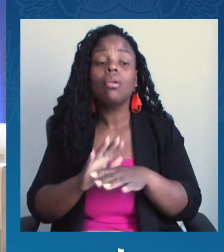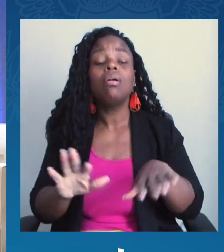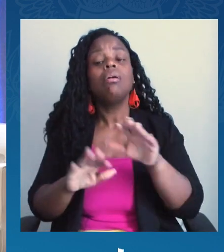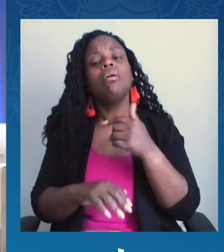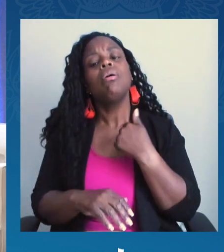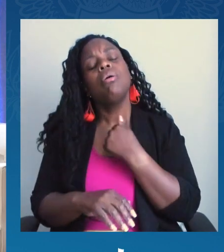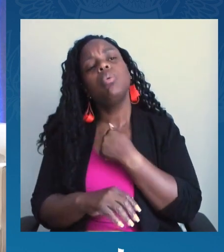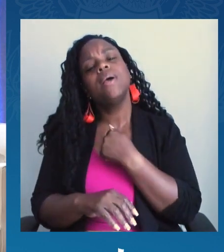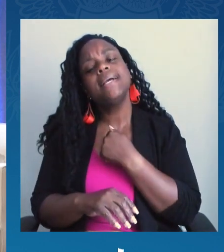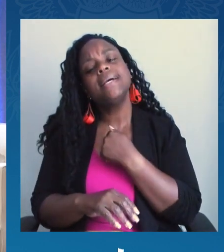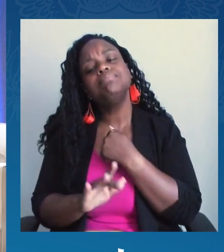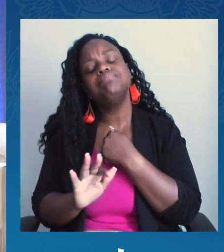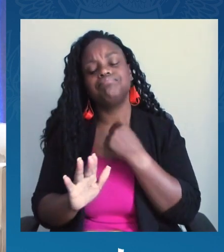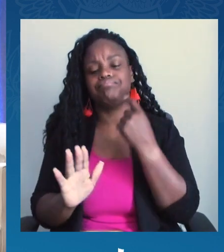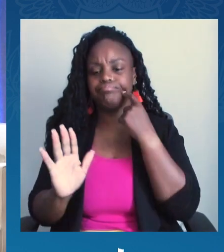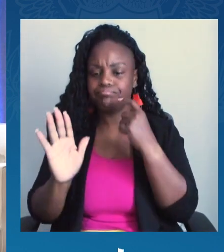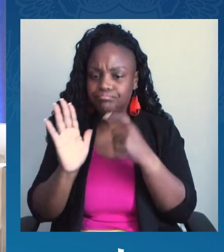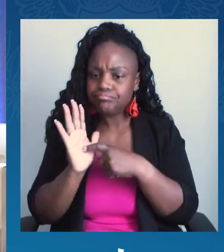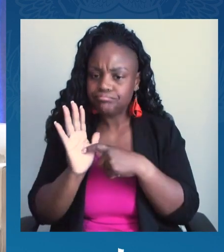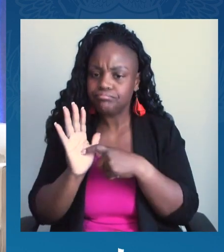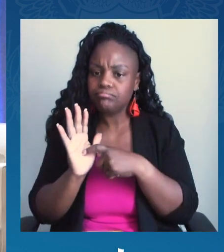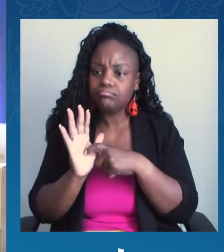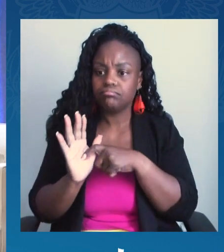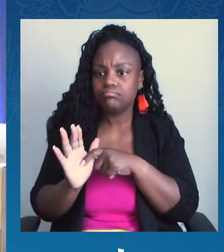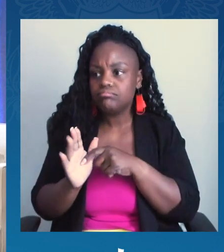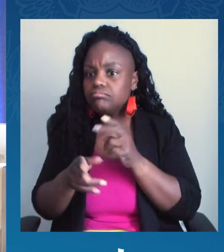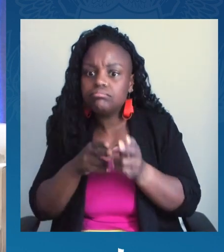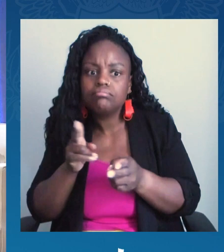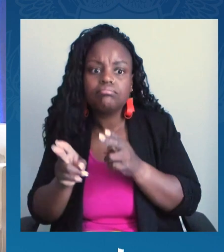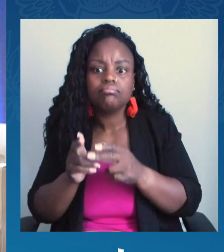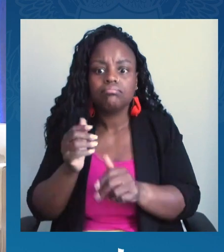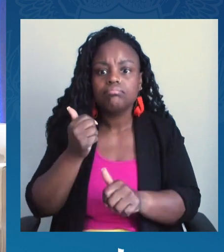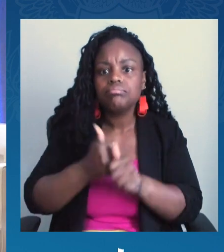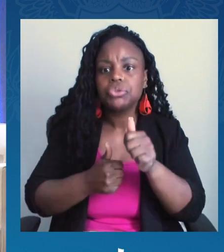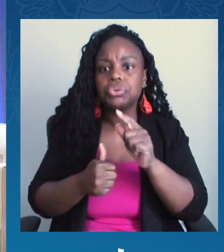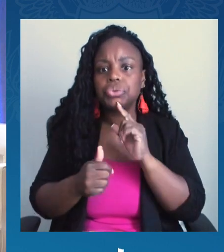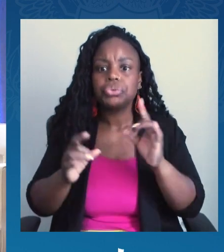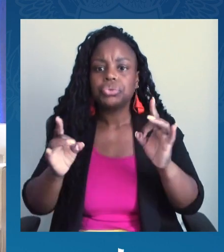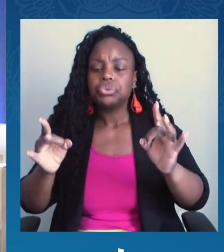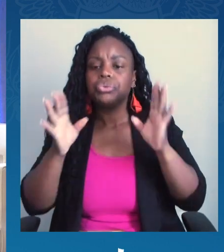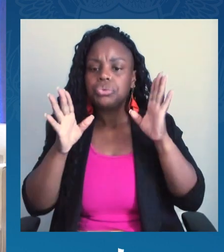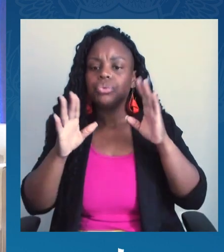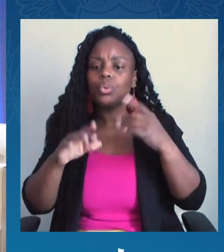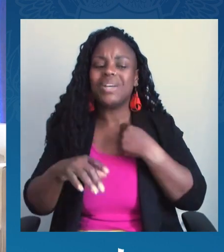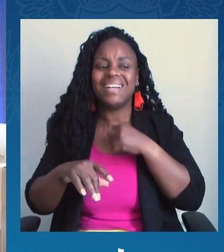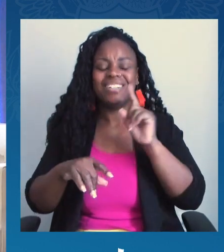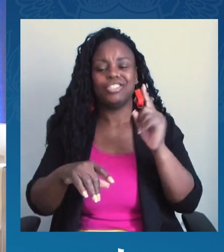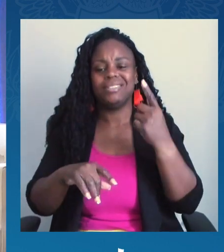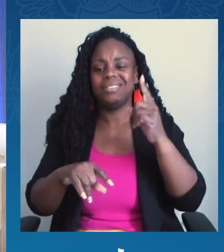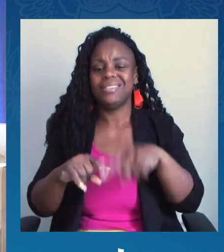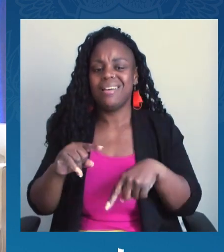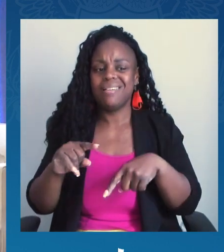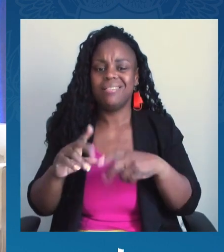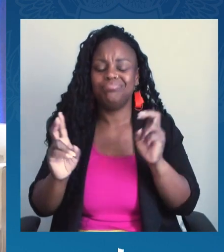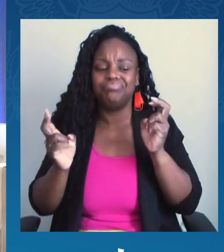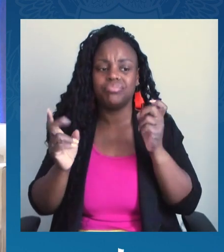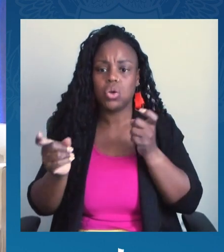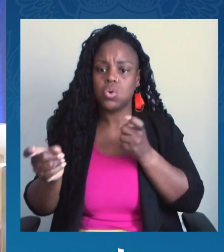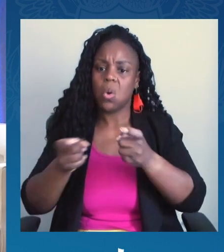That's no secret. Often with the limited set of tools, we can't control the flow of guns into our cities or access to handguns themselves.